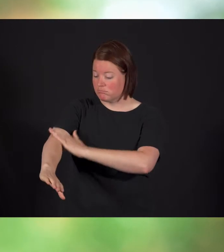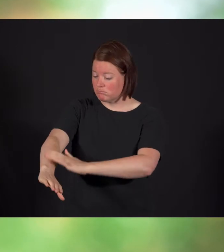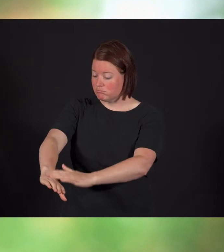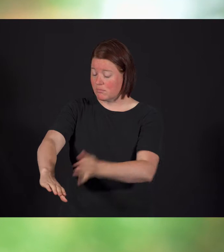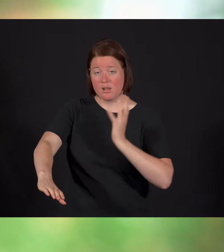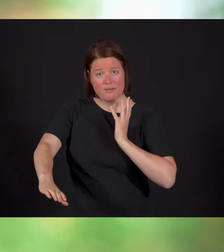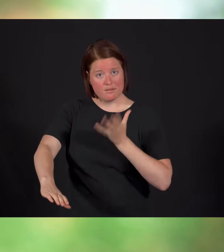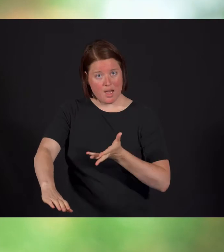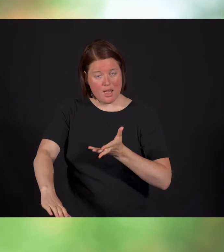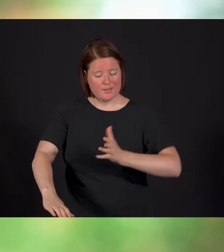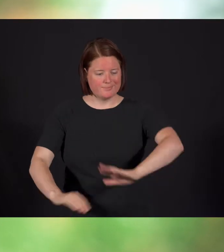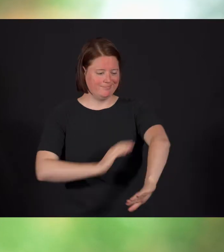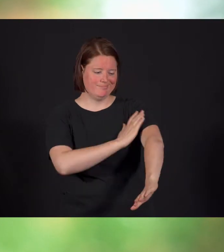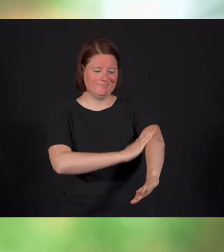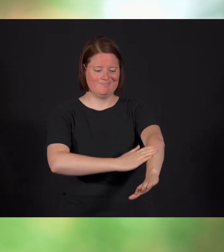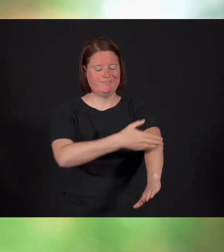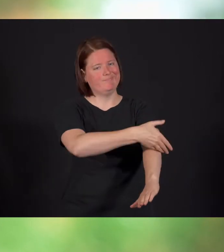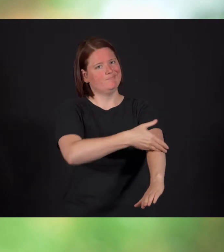that really important portion of it needed for flight.